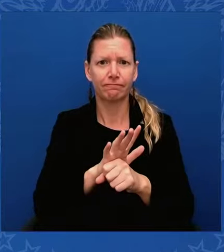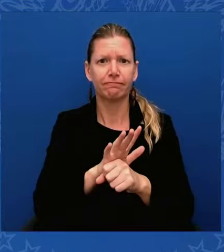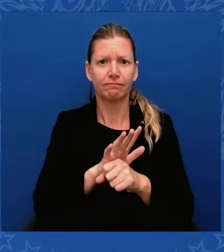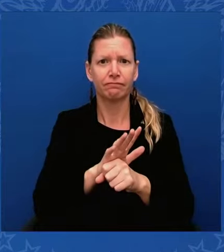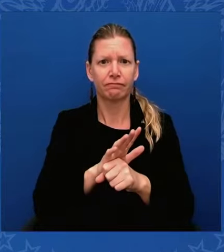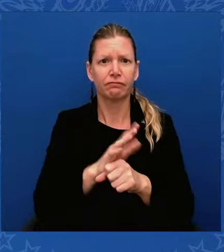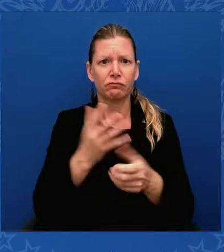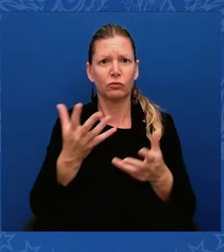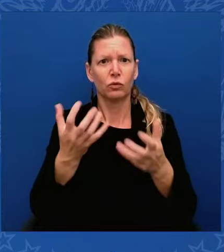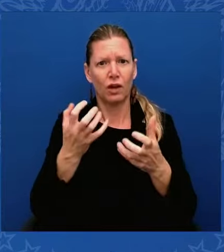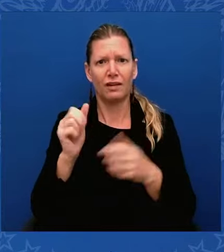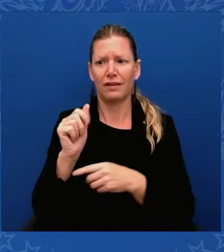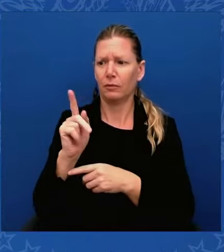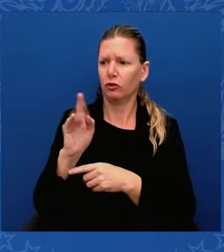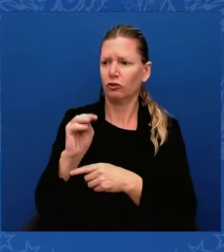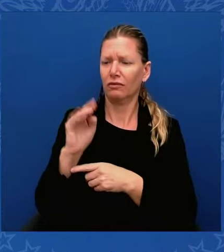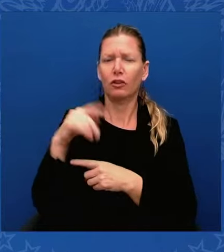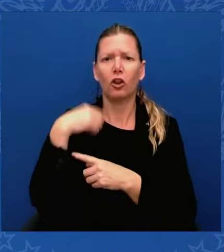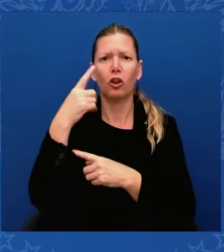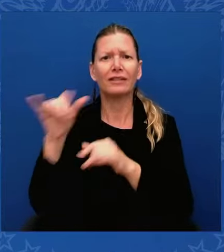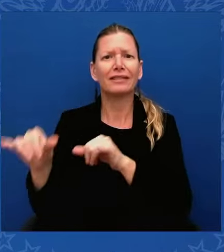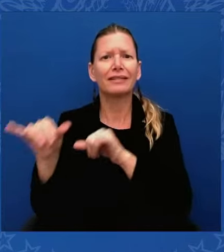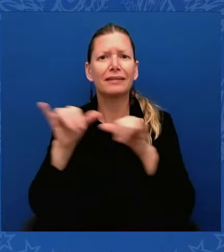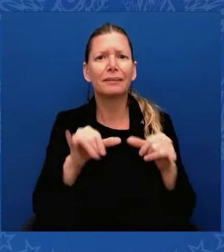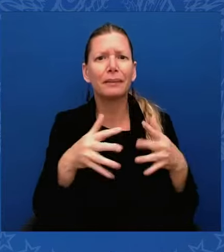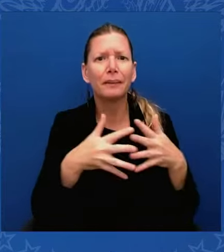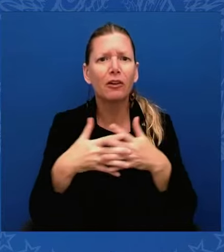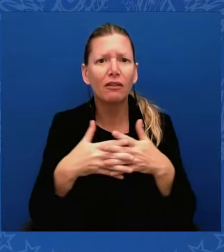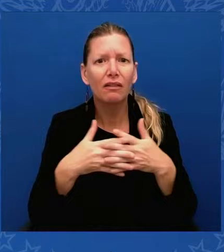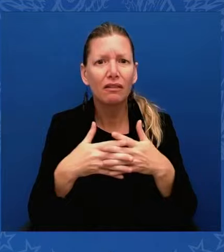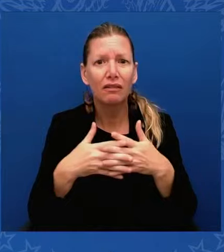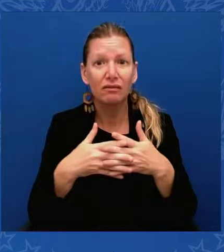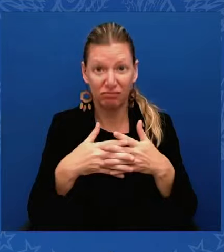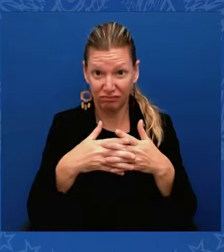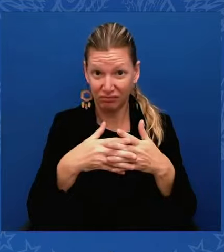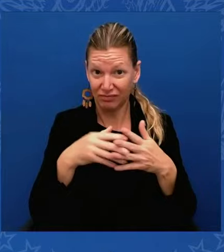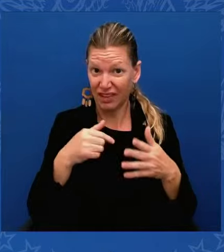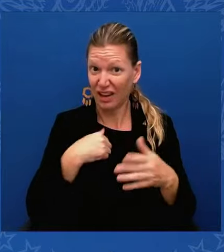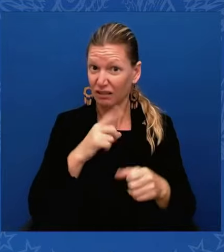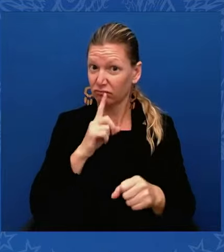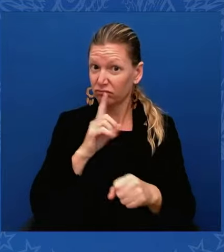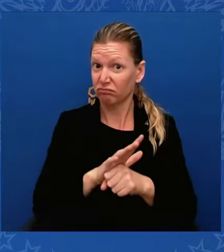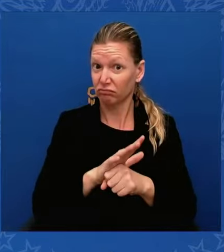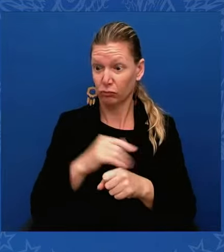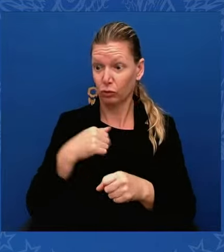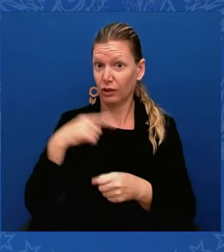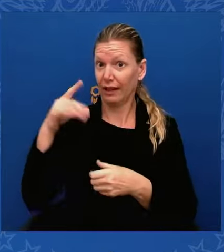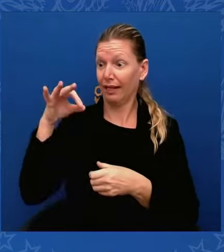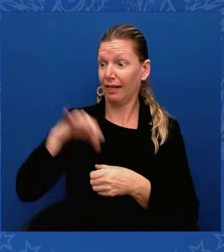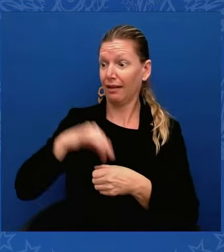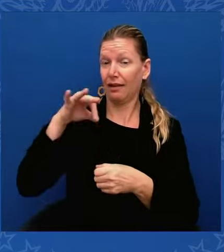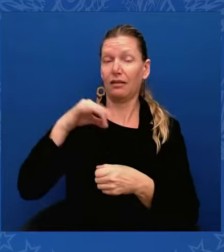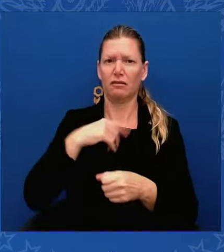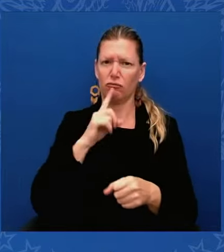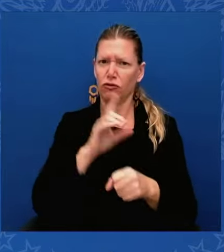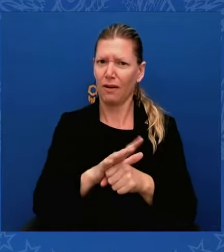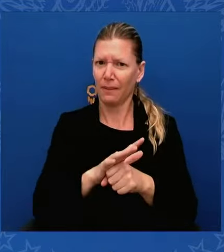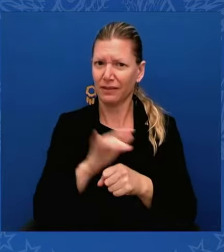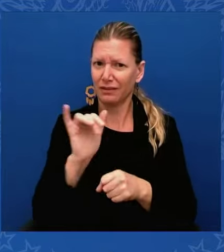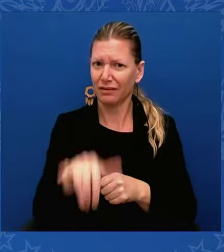While members of the AANHPI community at every level, led by the incredible Vice President of the United States, Kamala Harris.